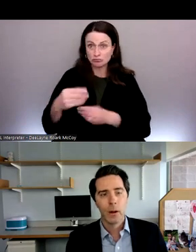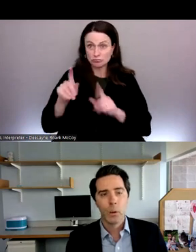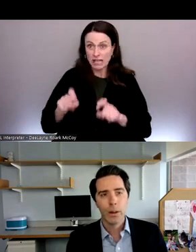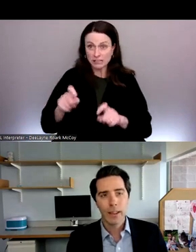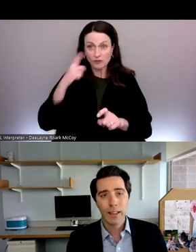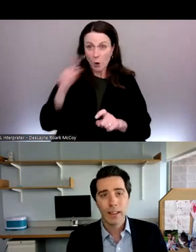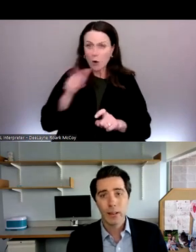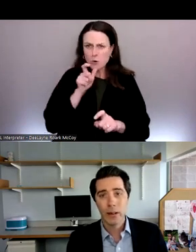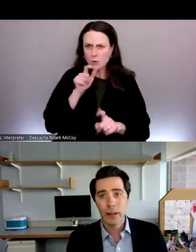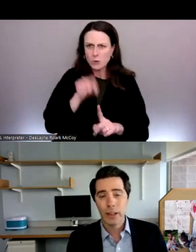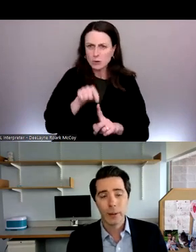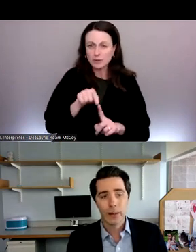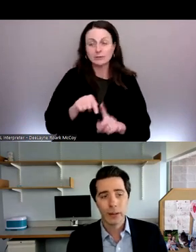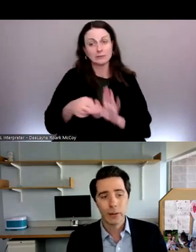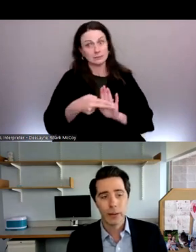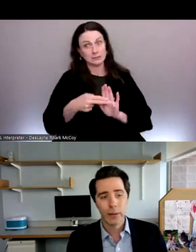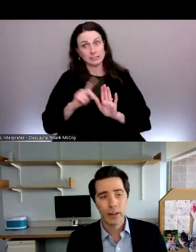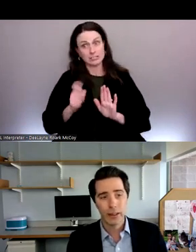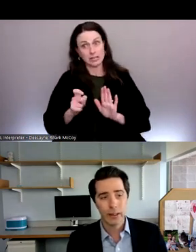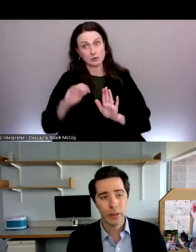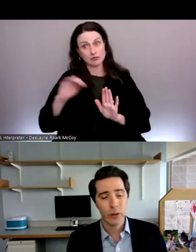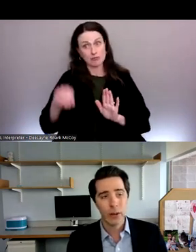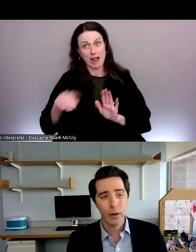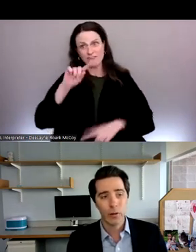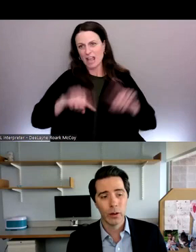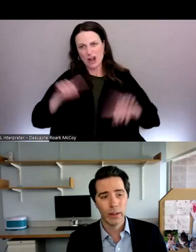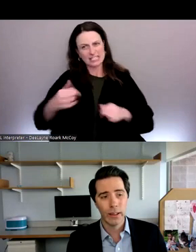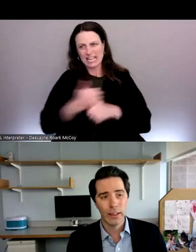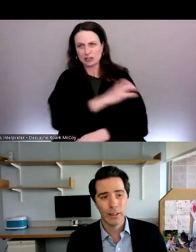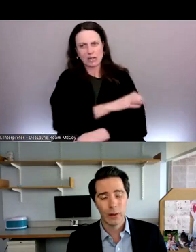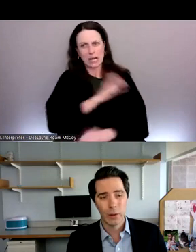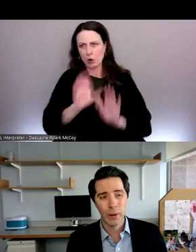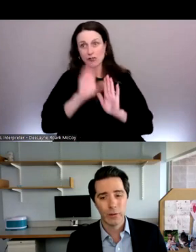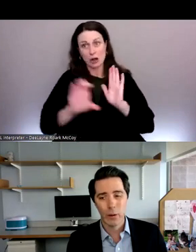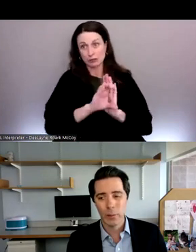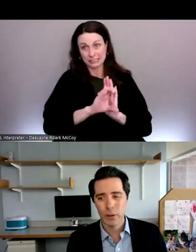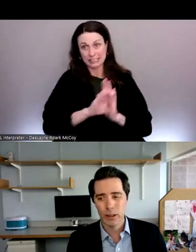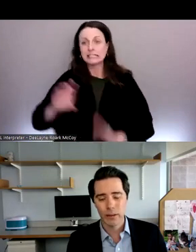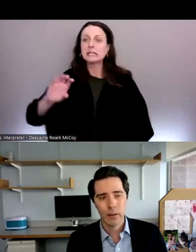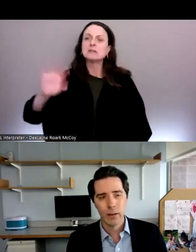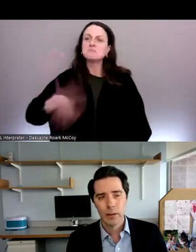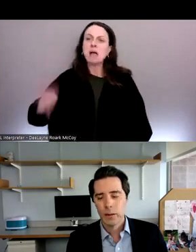well the diagnostic rate varies by clinical characteristics I told you that overall the diagnostic rate was about 40